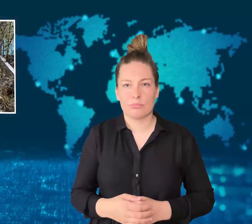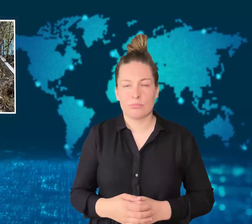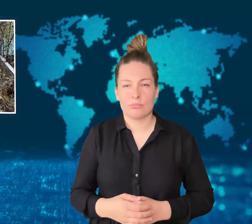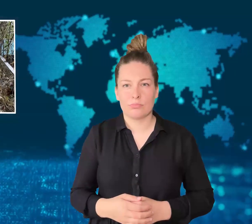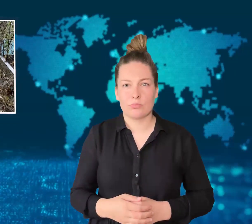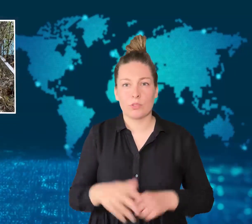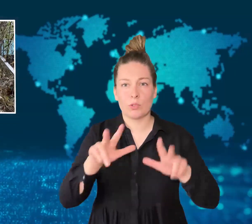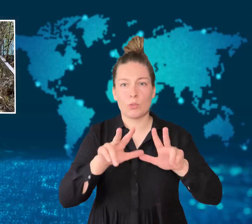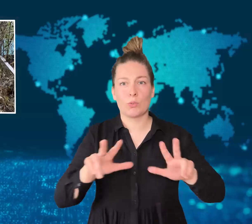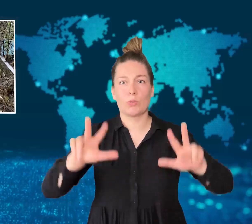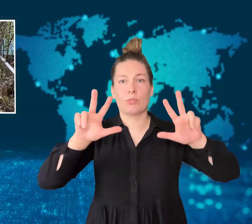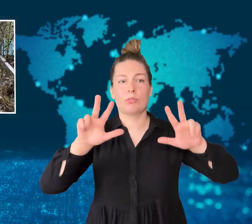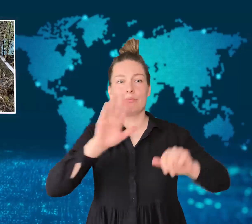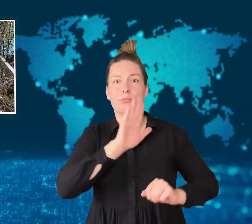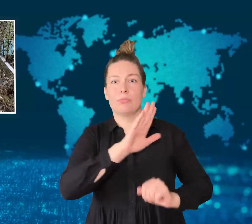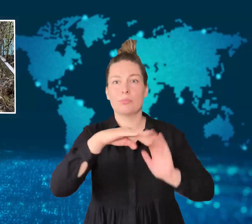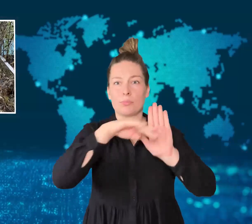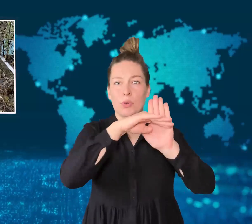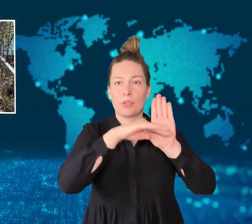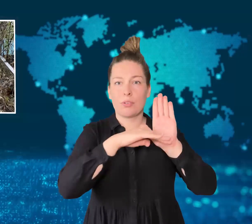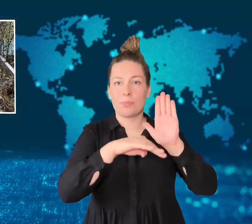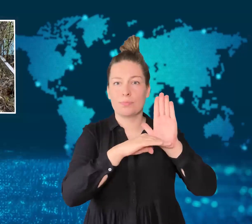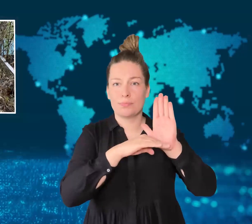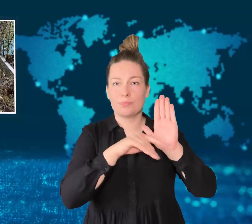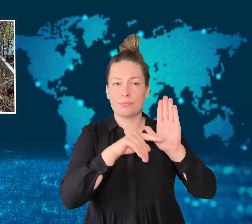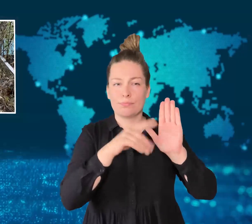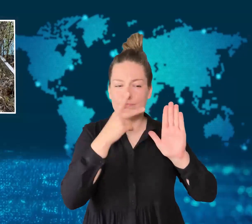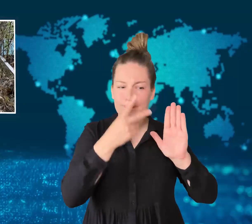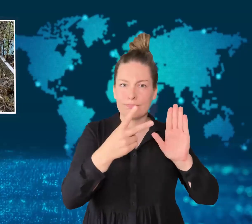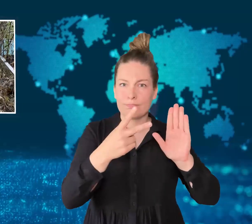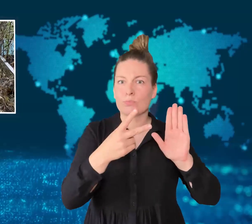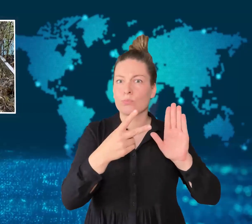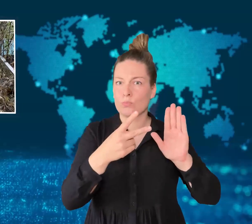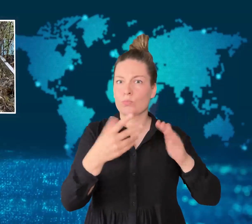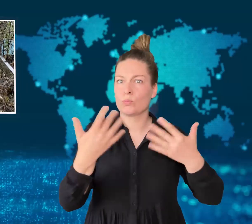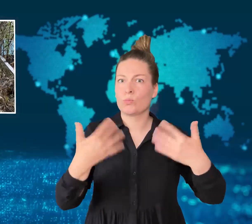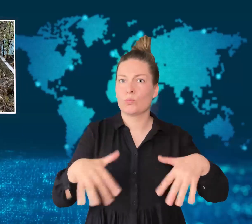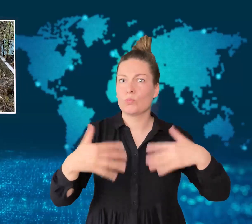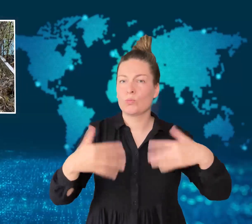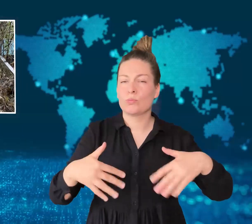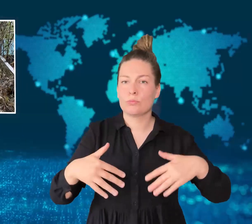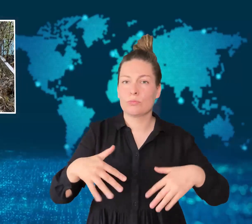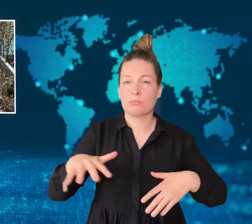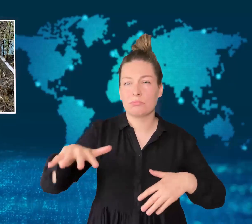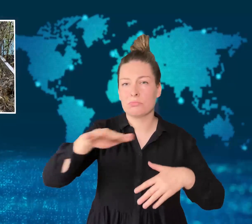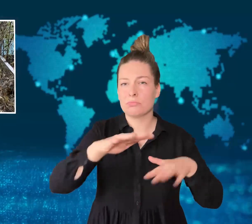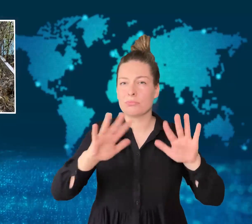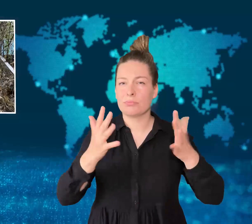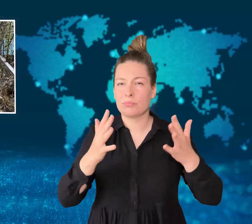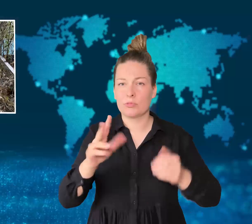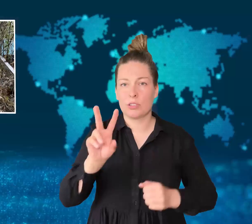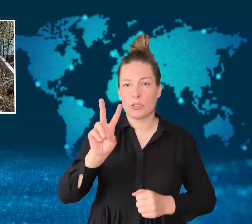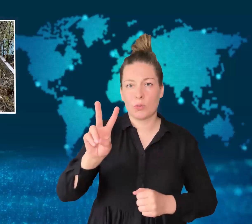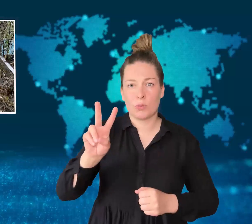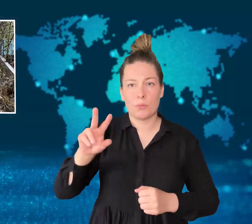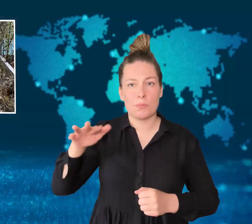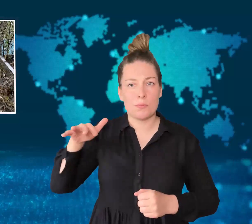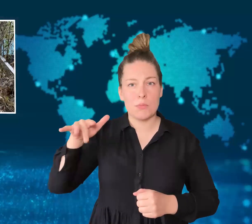According to the United Nations Development Program, 2 million people are at risk.